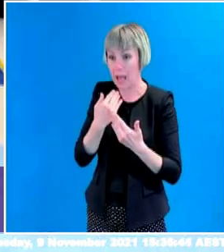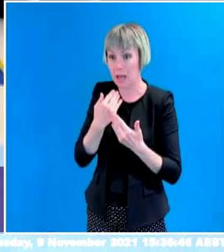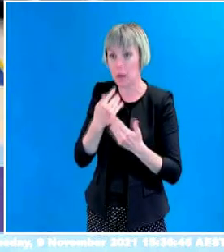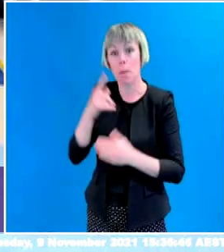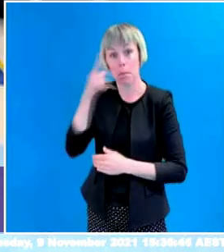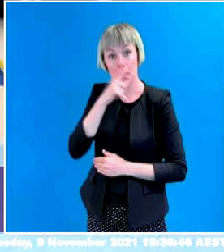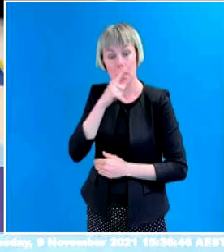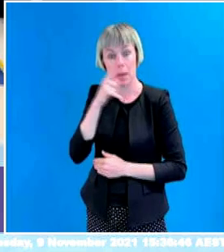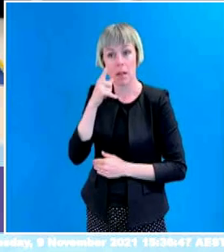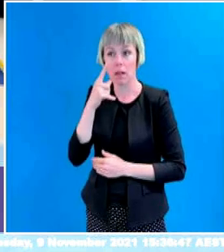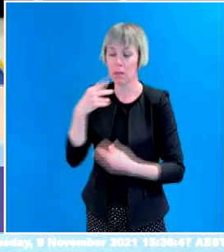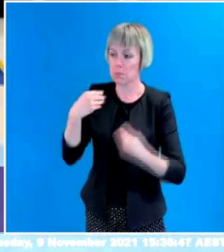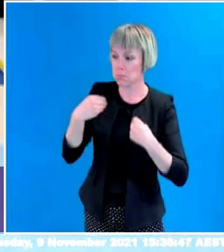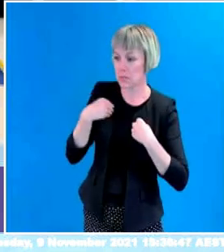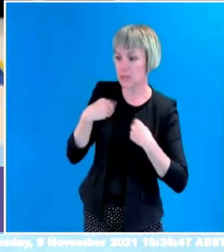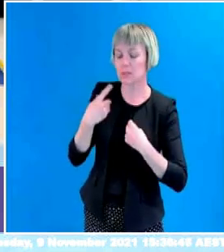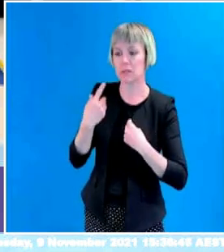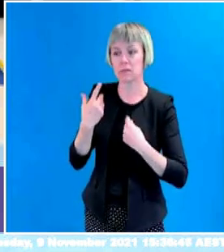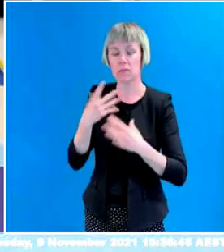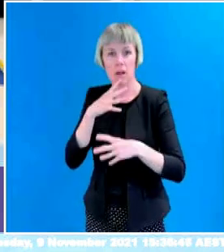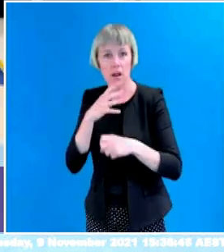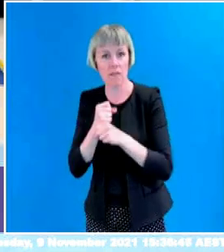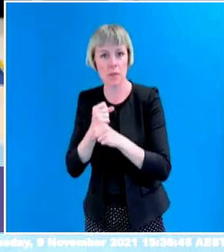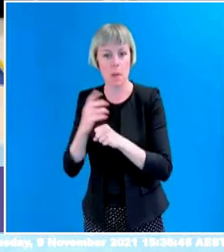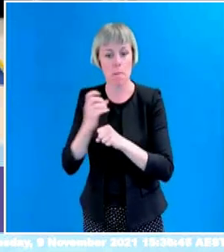don't want to be found to have discriminated against someone, you need